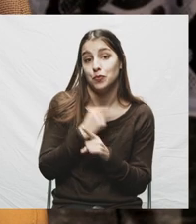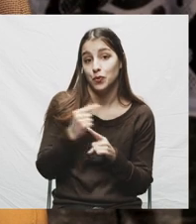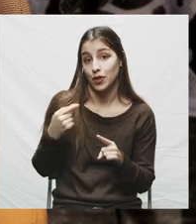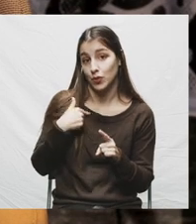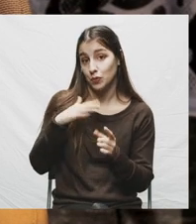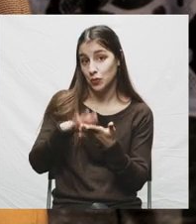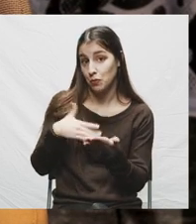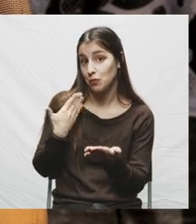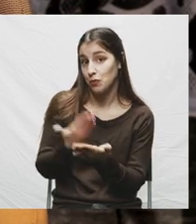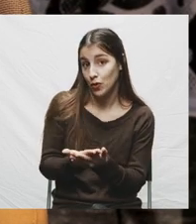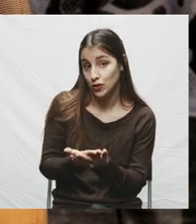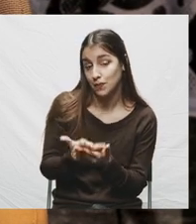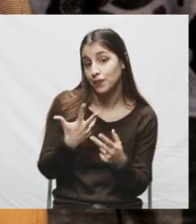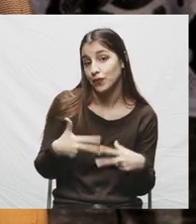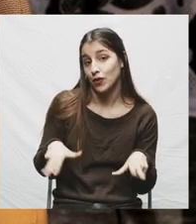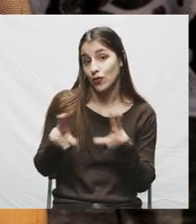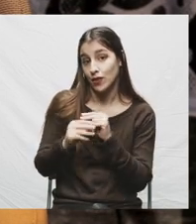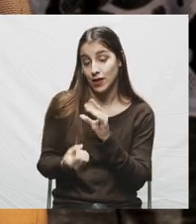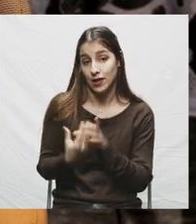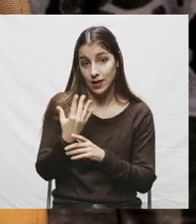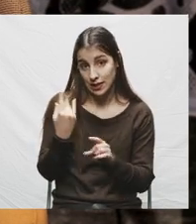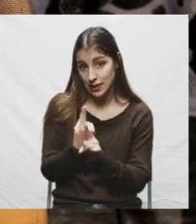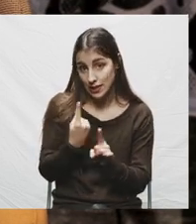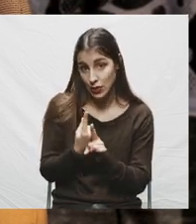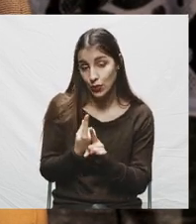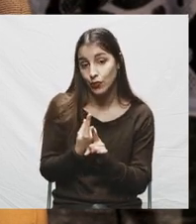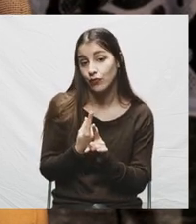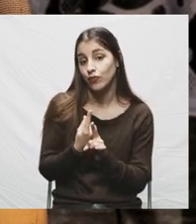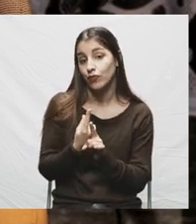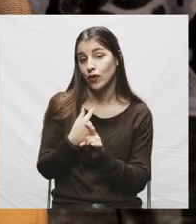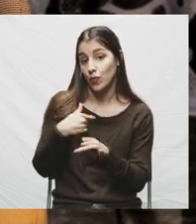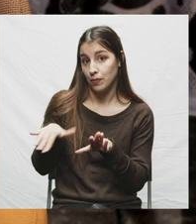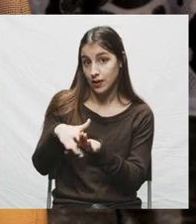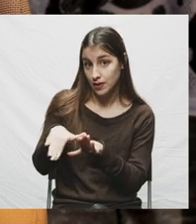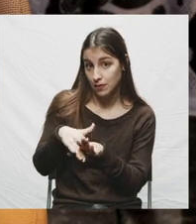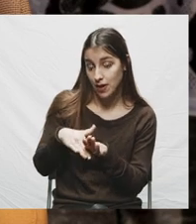also because I’d proposed an exercise, for this Sílvia Real new creation, in which i’m taking part...